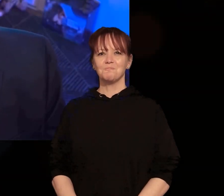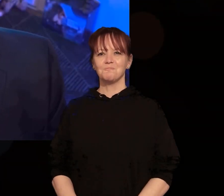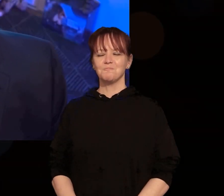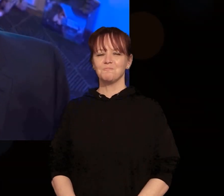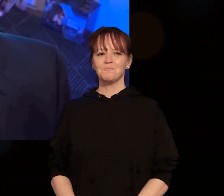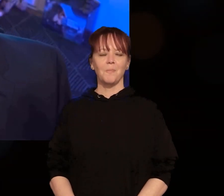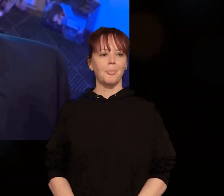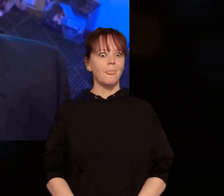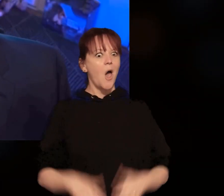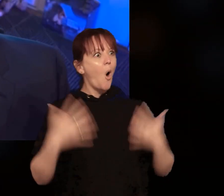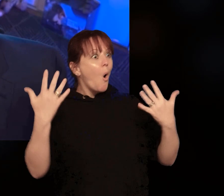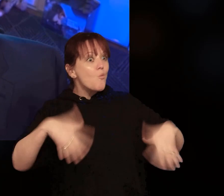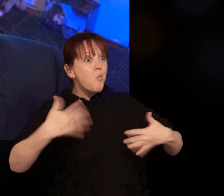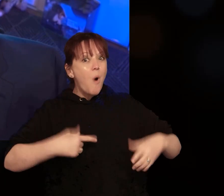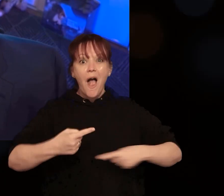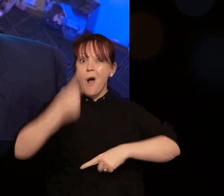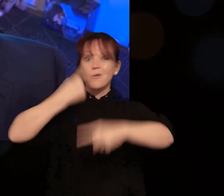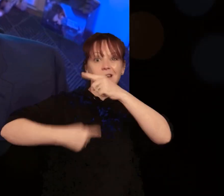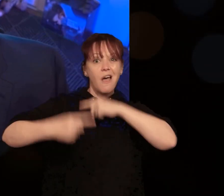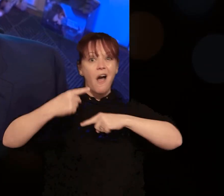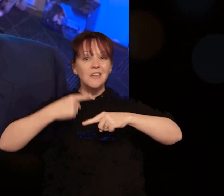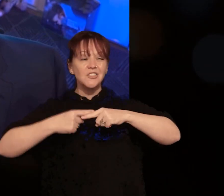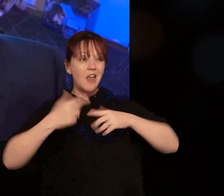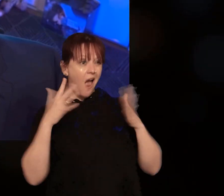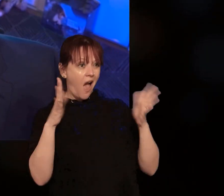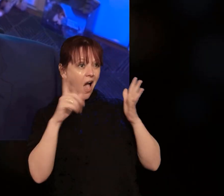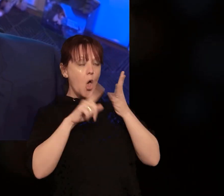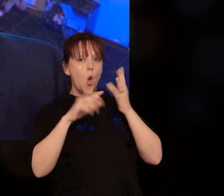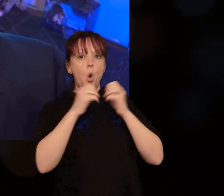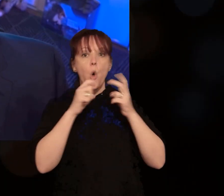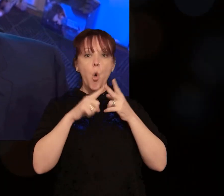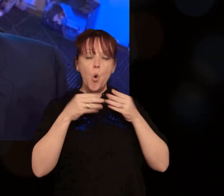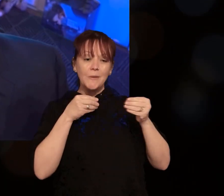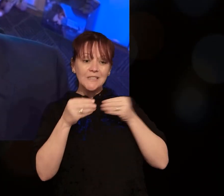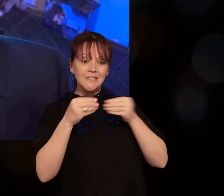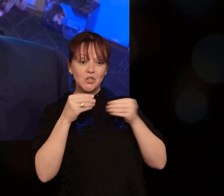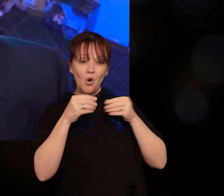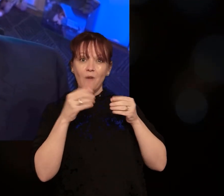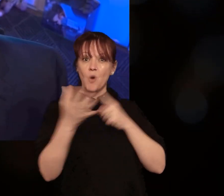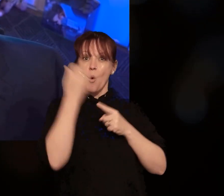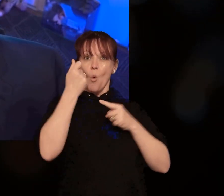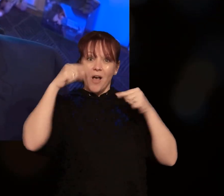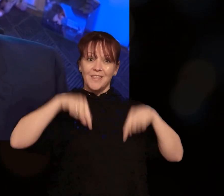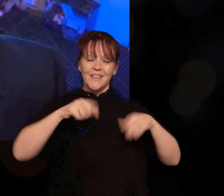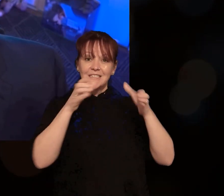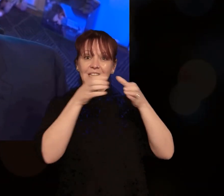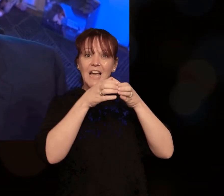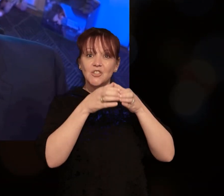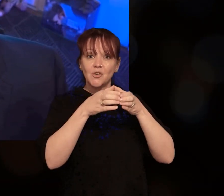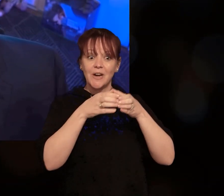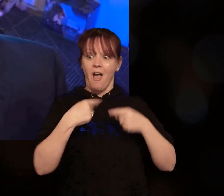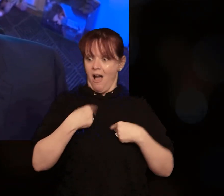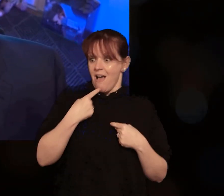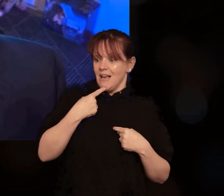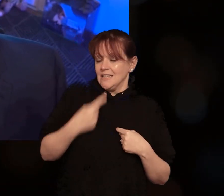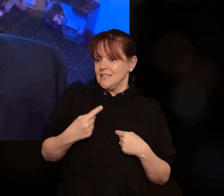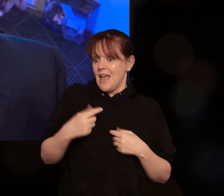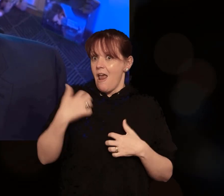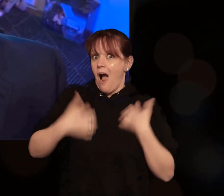Wow! Well, last year when I congratulated Ubisoft on their win in this category, I said that I couldn't wait to see what 2024 would bring for them